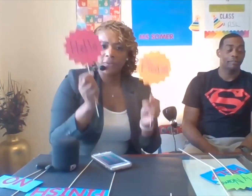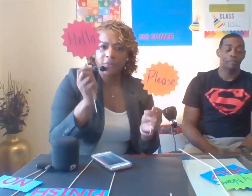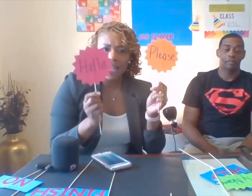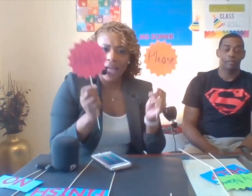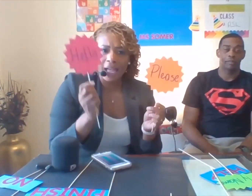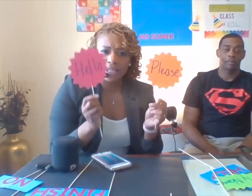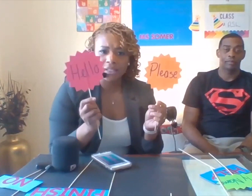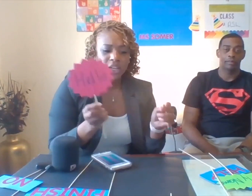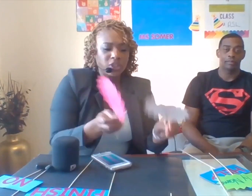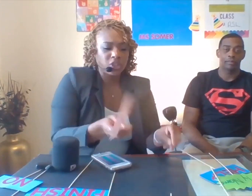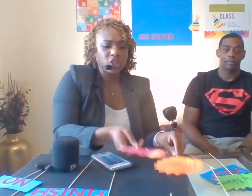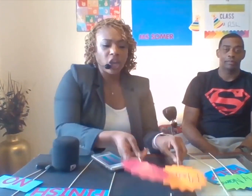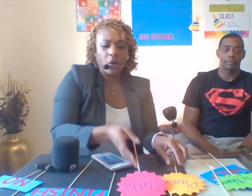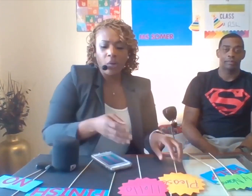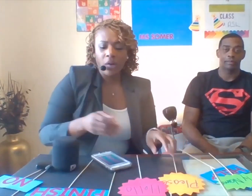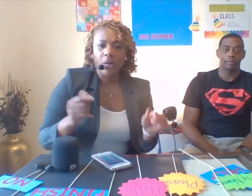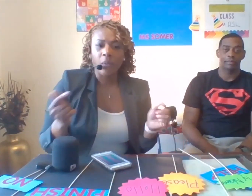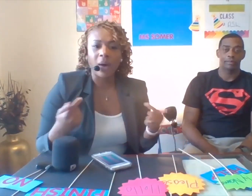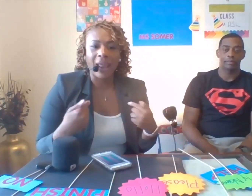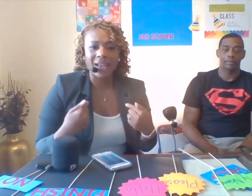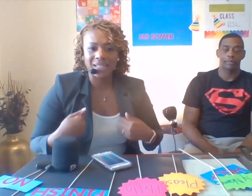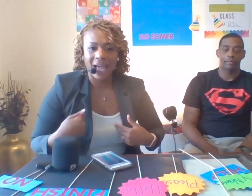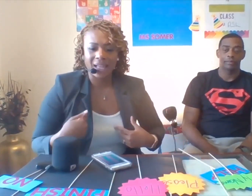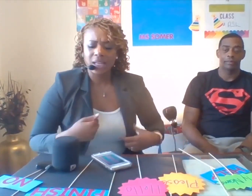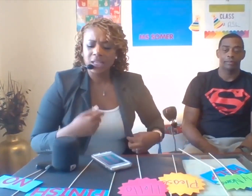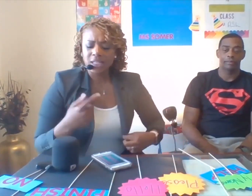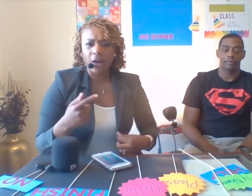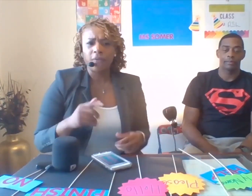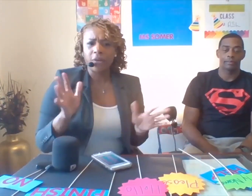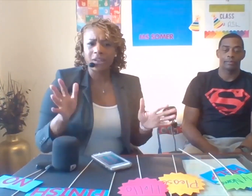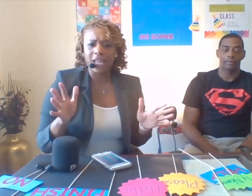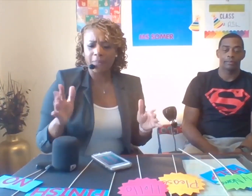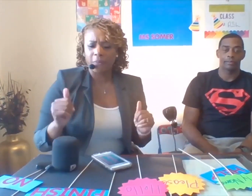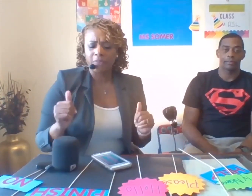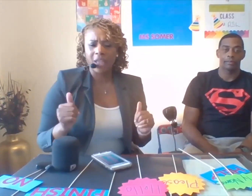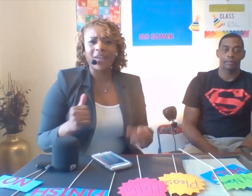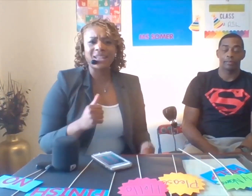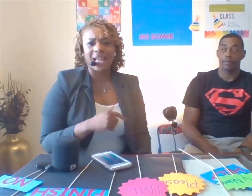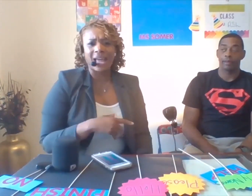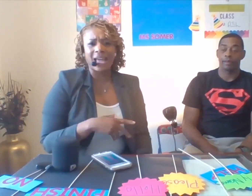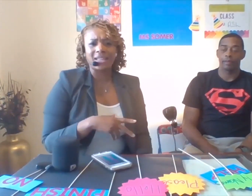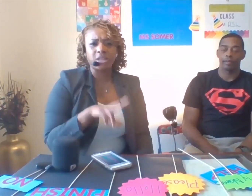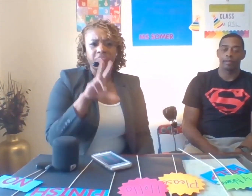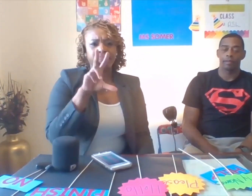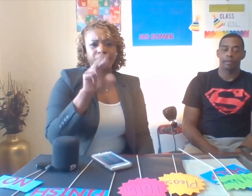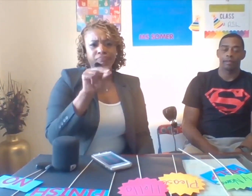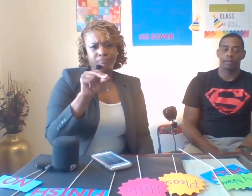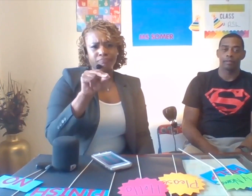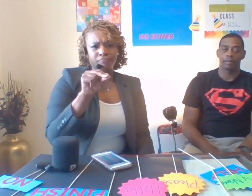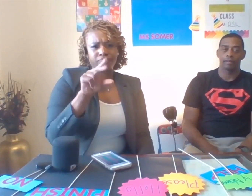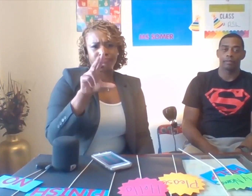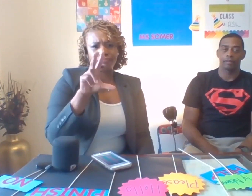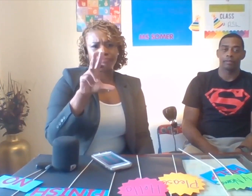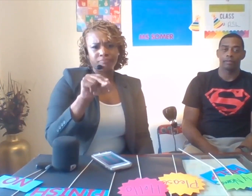signs to show what I sign so for example if I sign